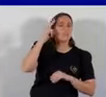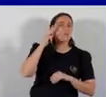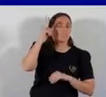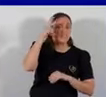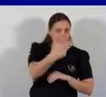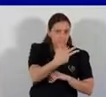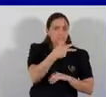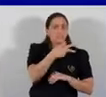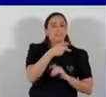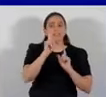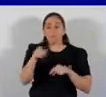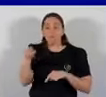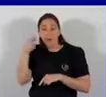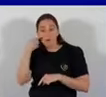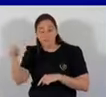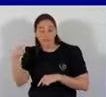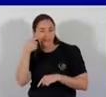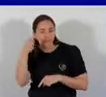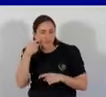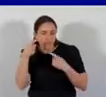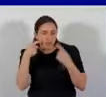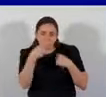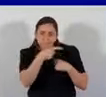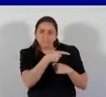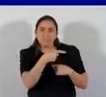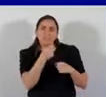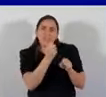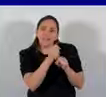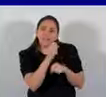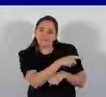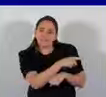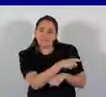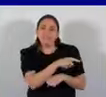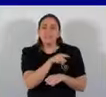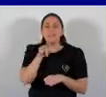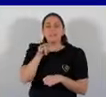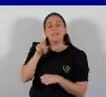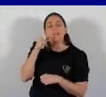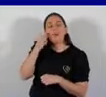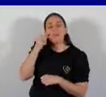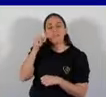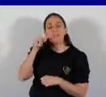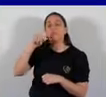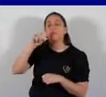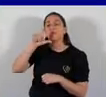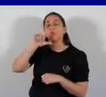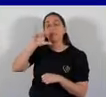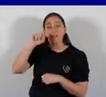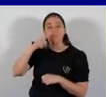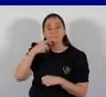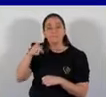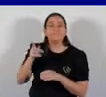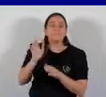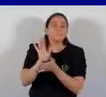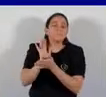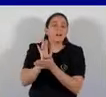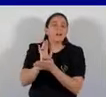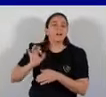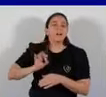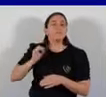Which was treated by Robert Lucas Junior And the work of Robert Lucas Junior is in the readings of Lionel Robin in 85